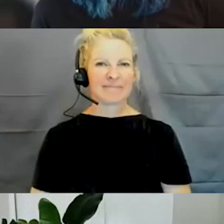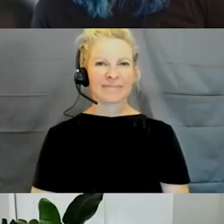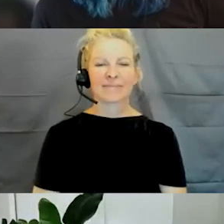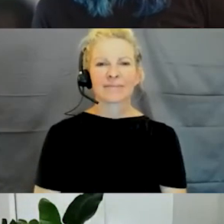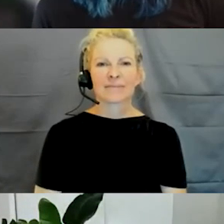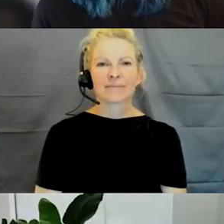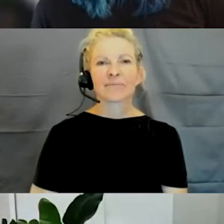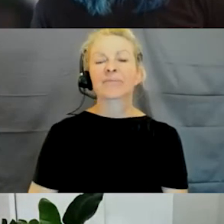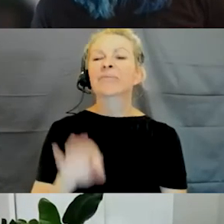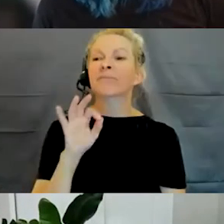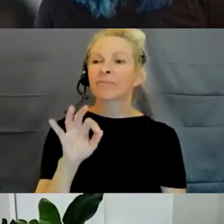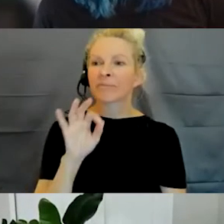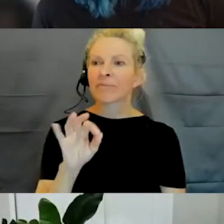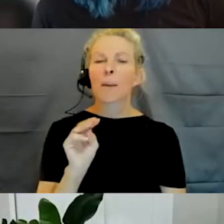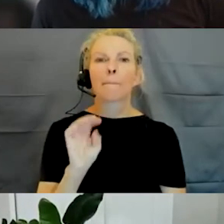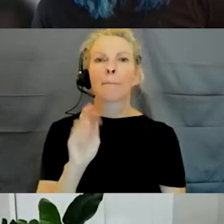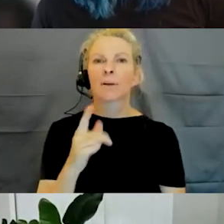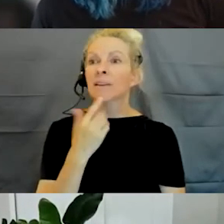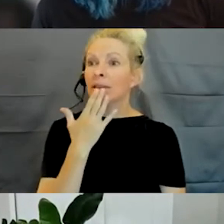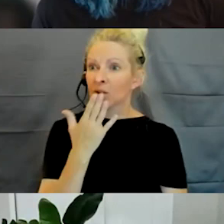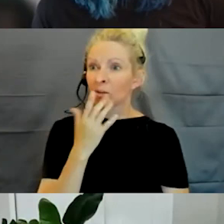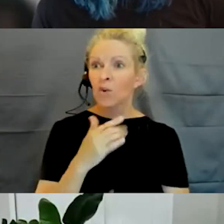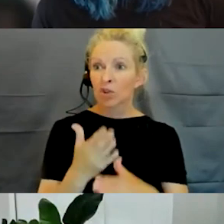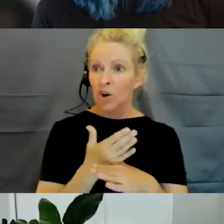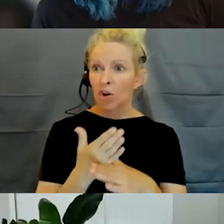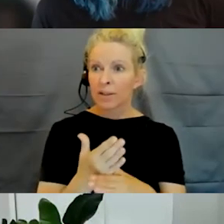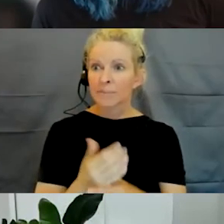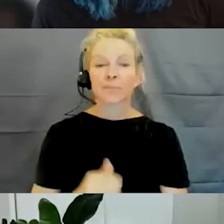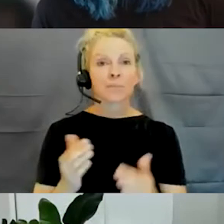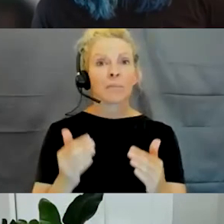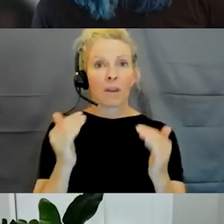Mark: Perfect. Thank you very much for sharing that. Next question from Jen, do